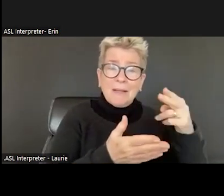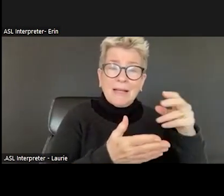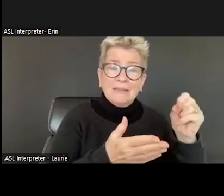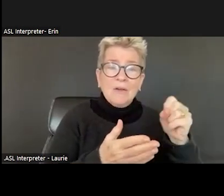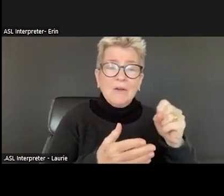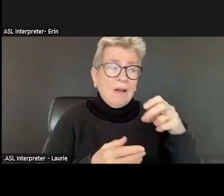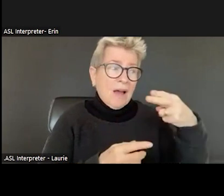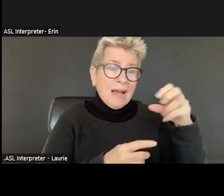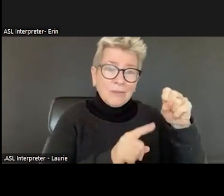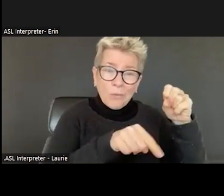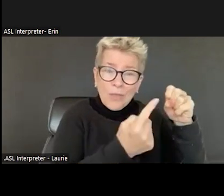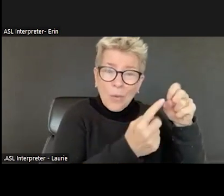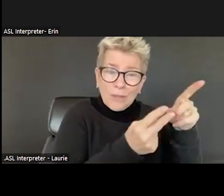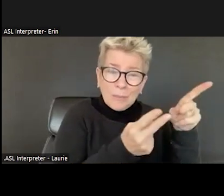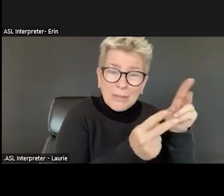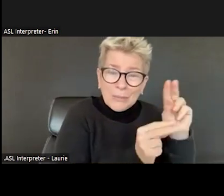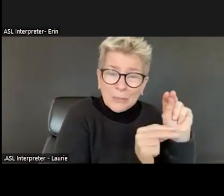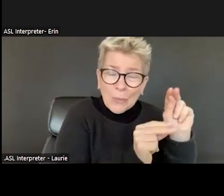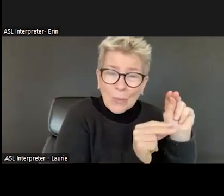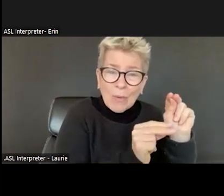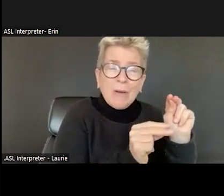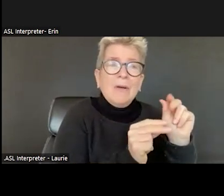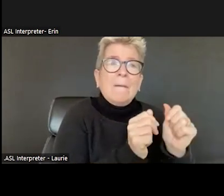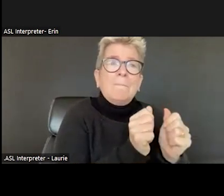the only place for this. It's just that that's the most common lever in the